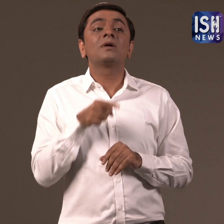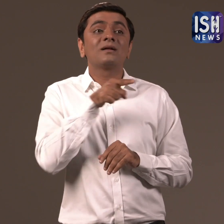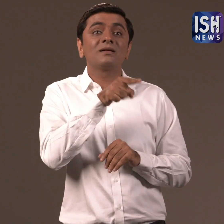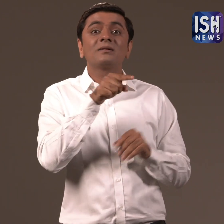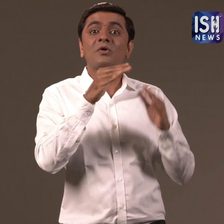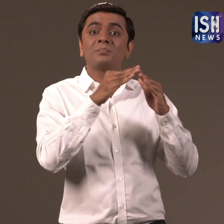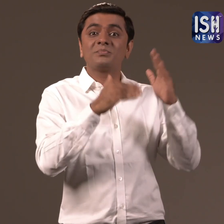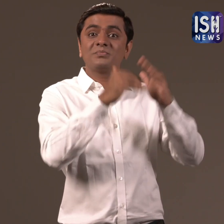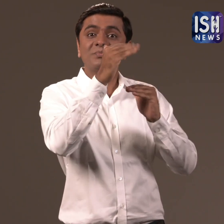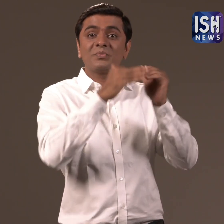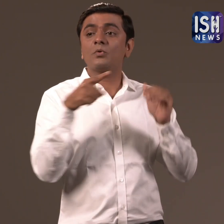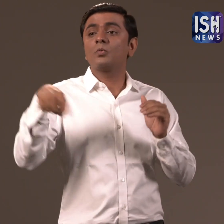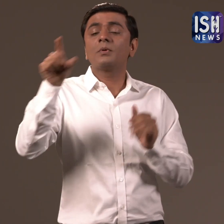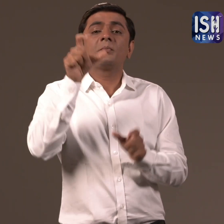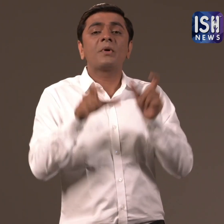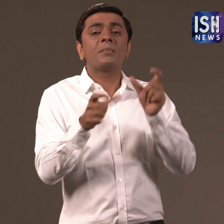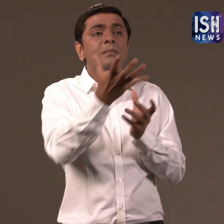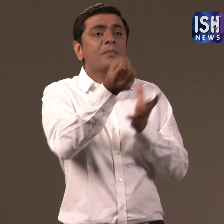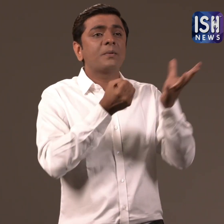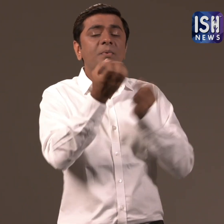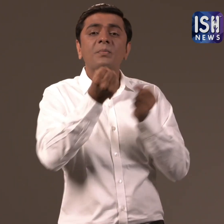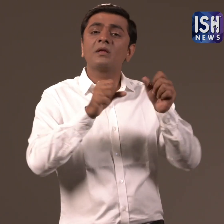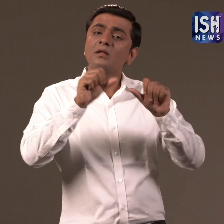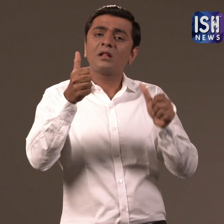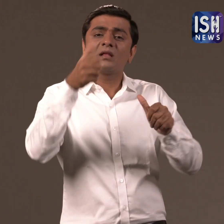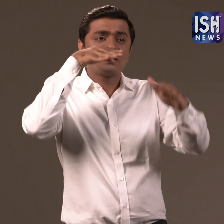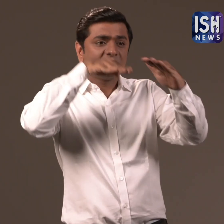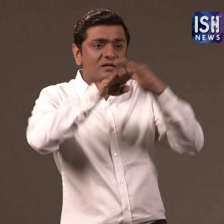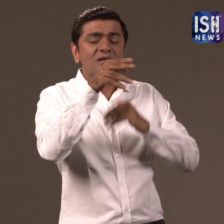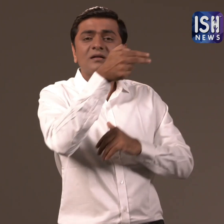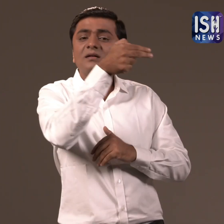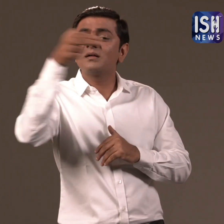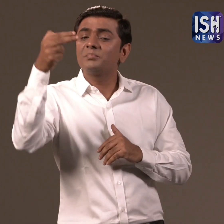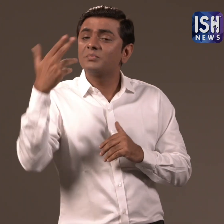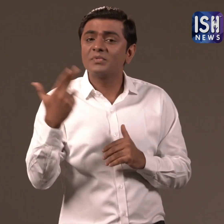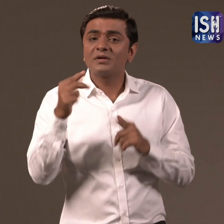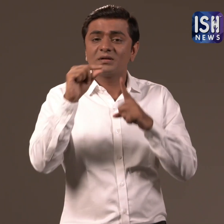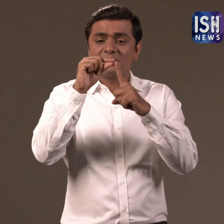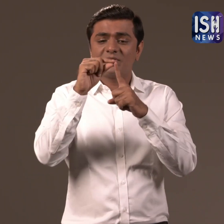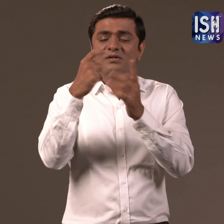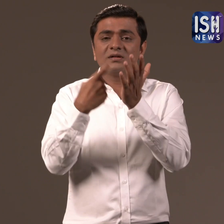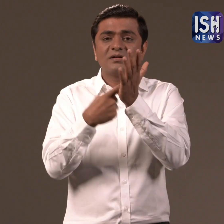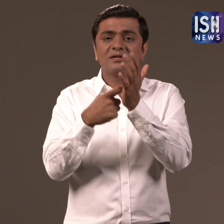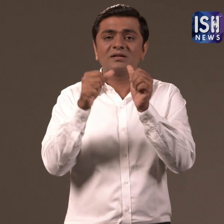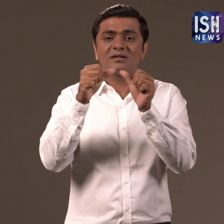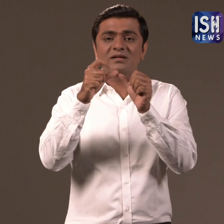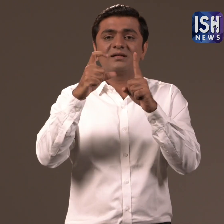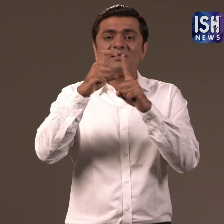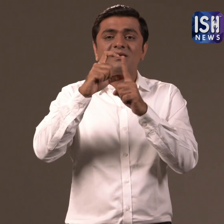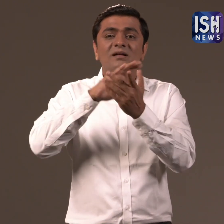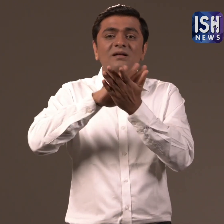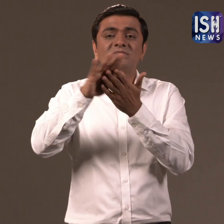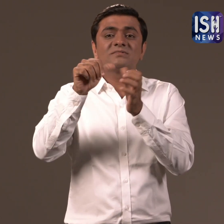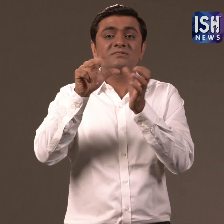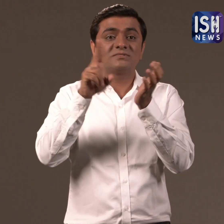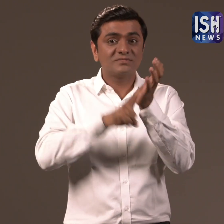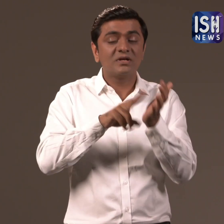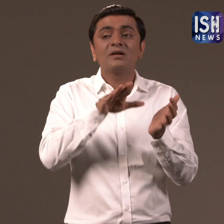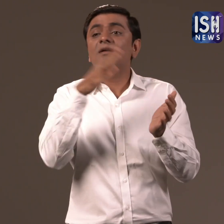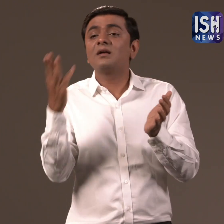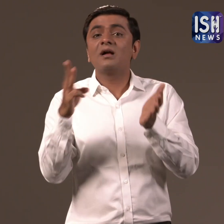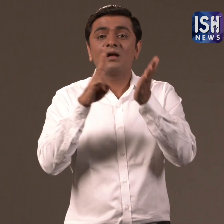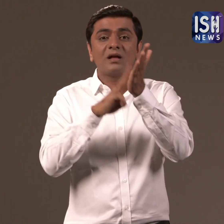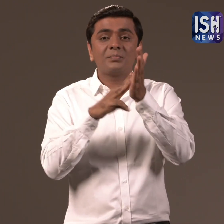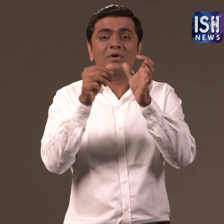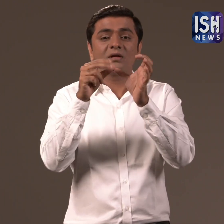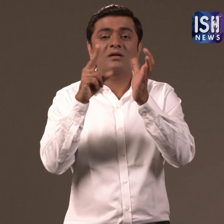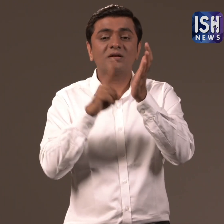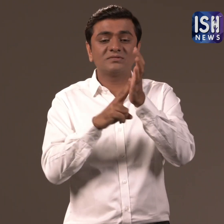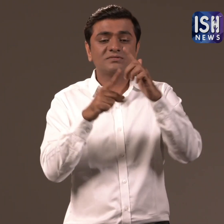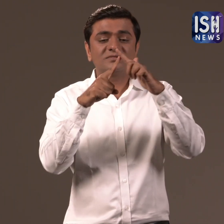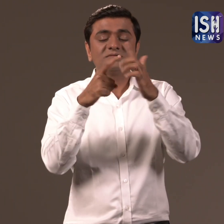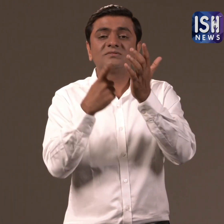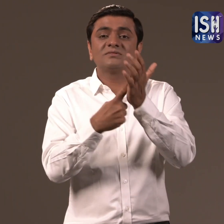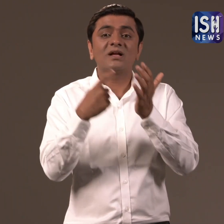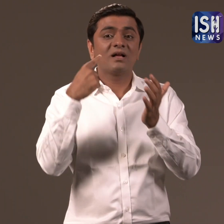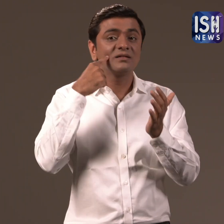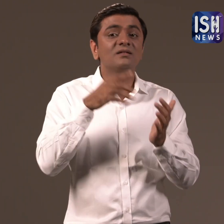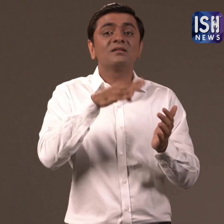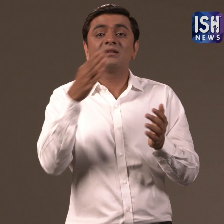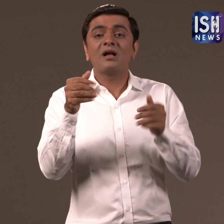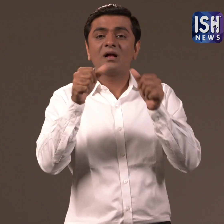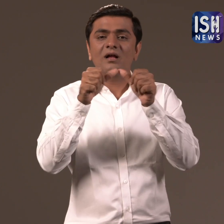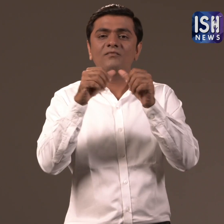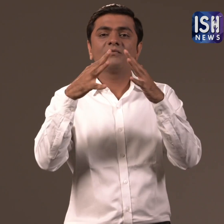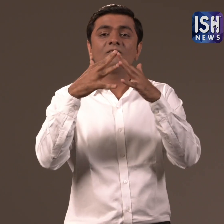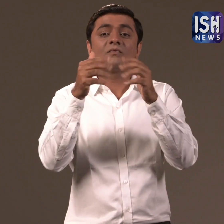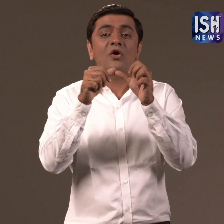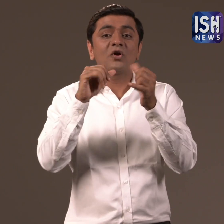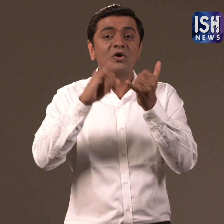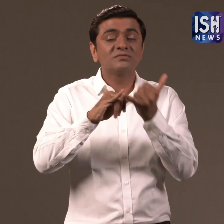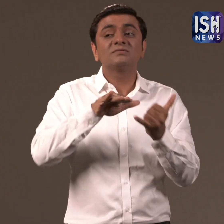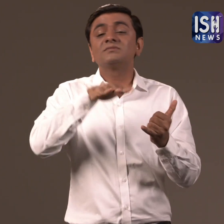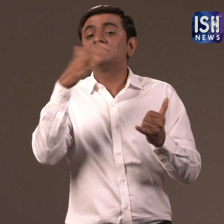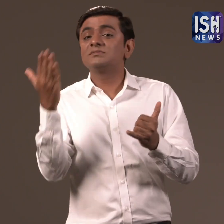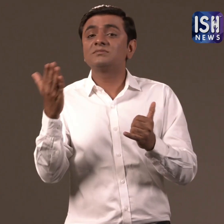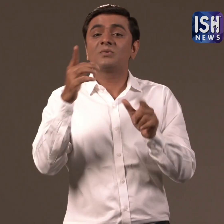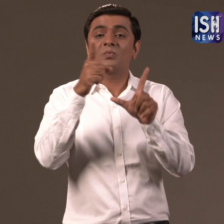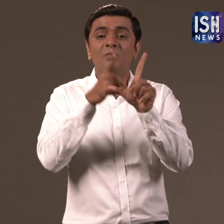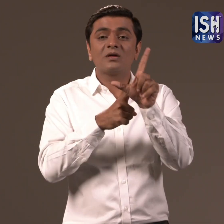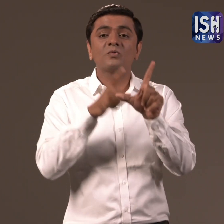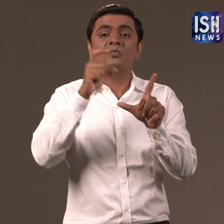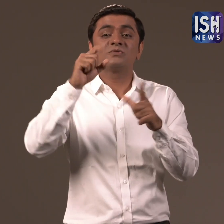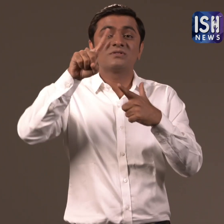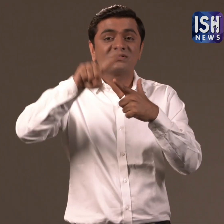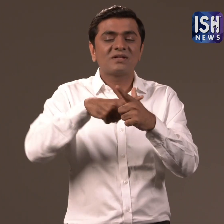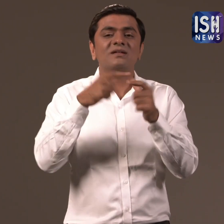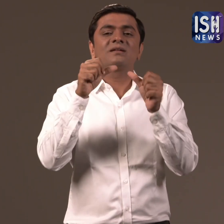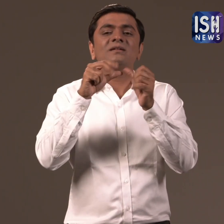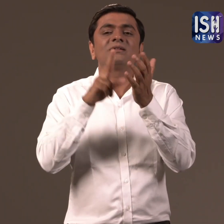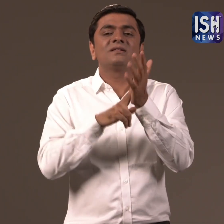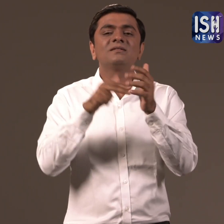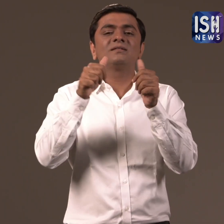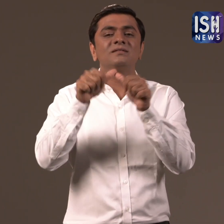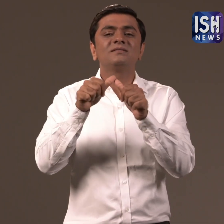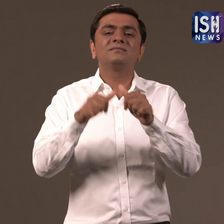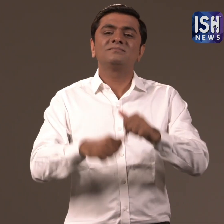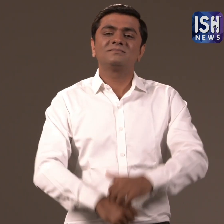This is a housing scheme which will offer affordable homes under the Pradhan Mantri Awas Yojana.